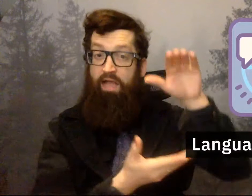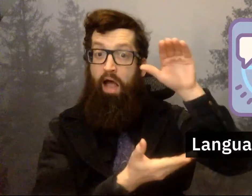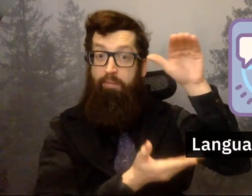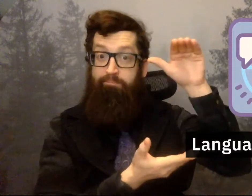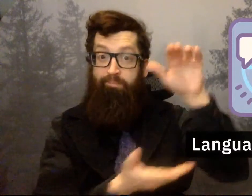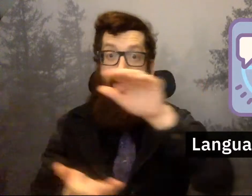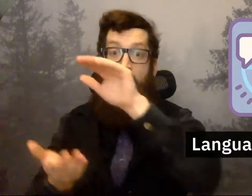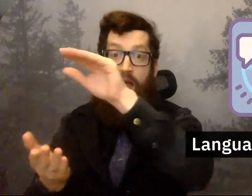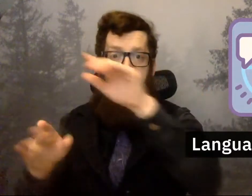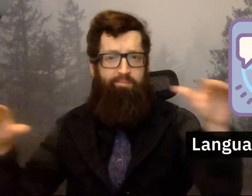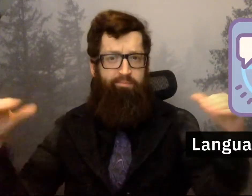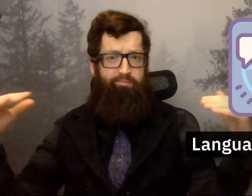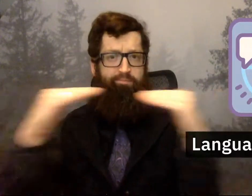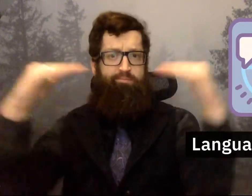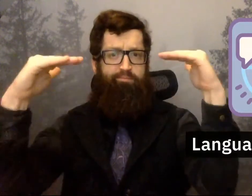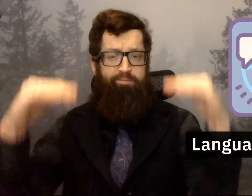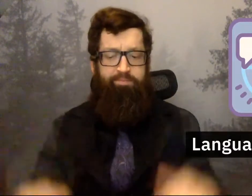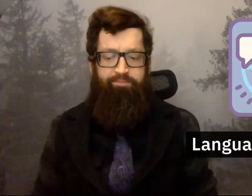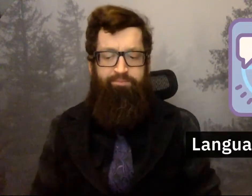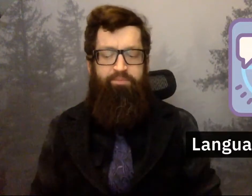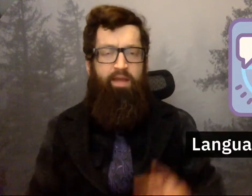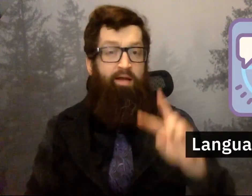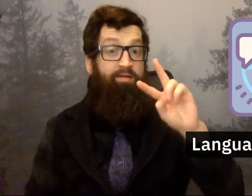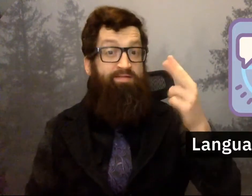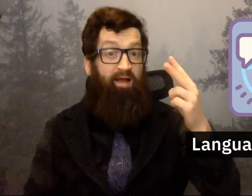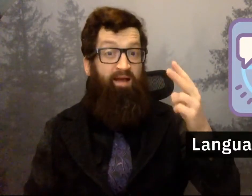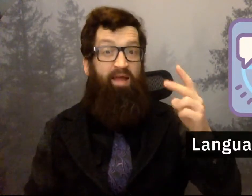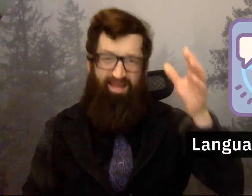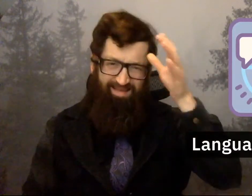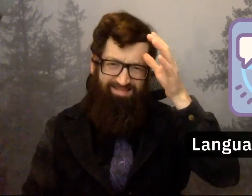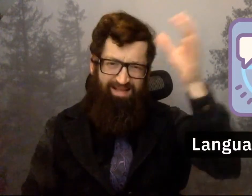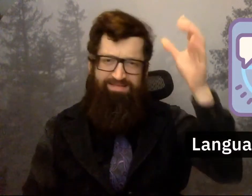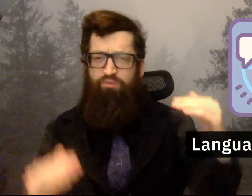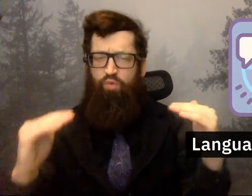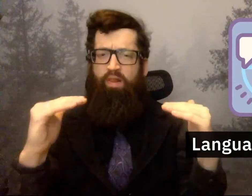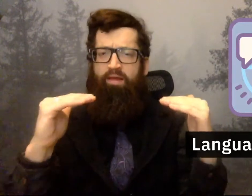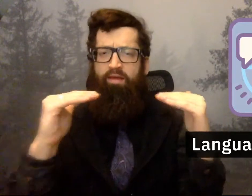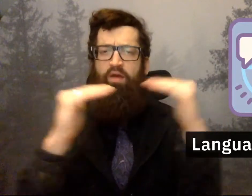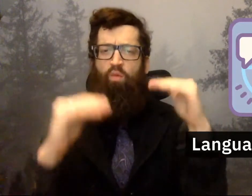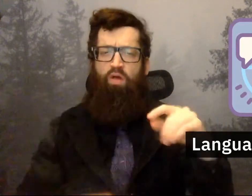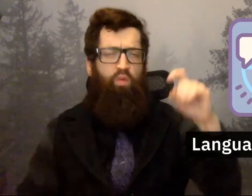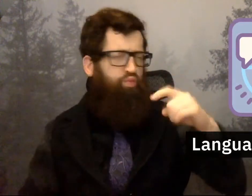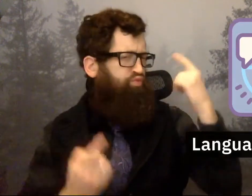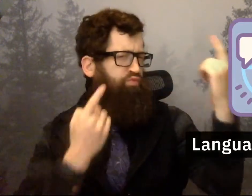For example the space on the screen should be equal for each mode, one is not more prominent than the other.